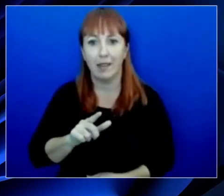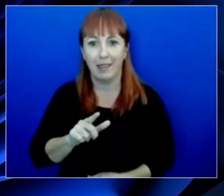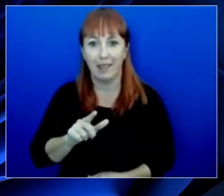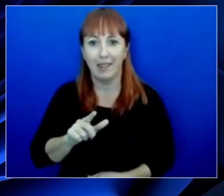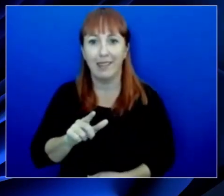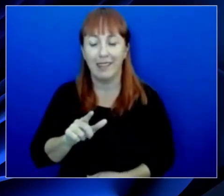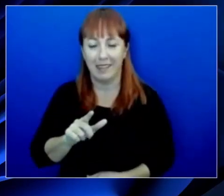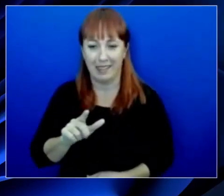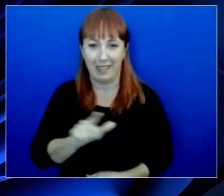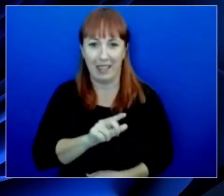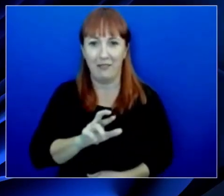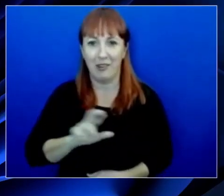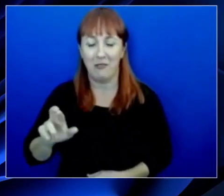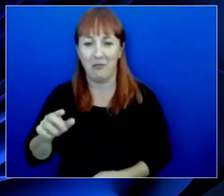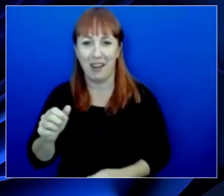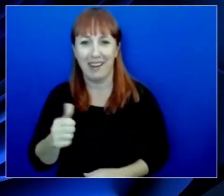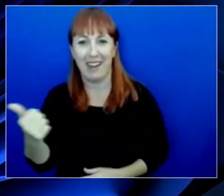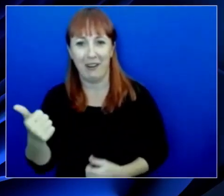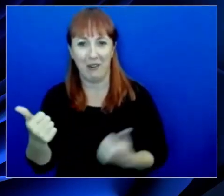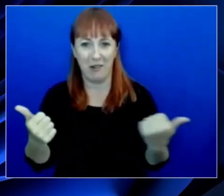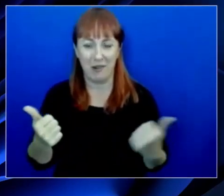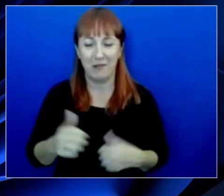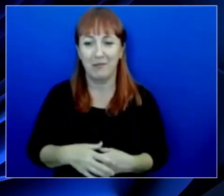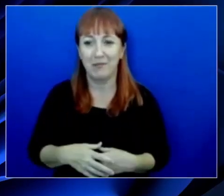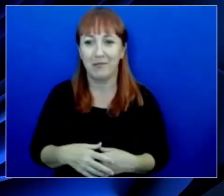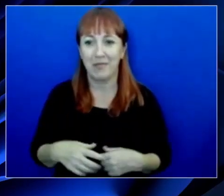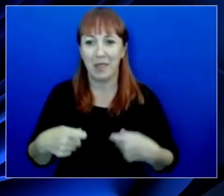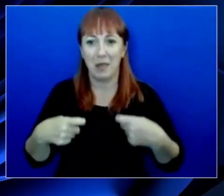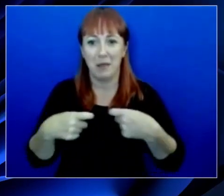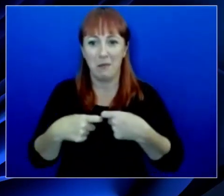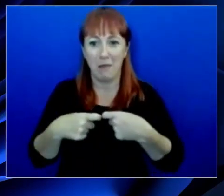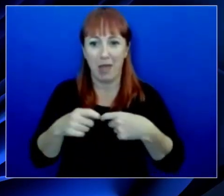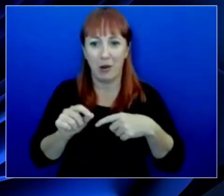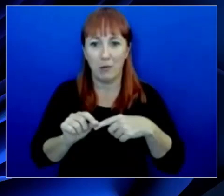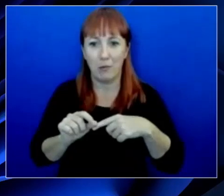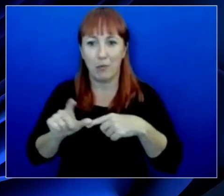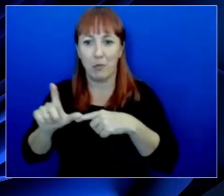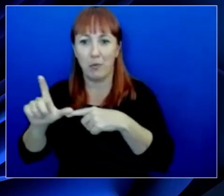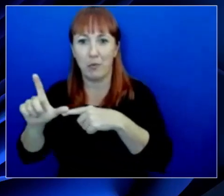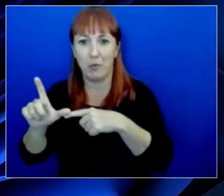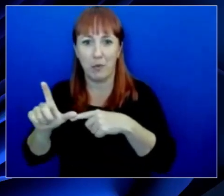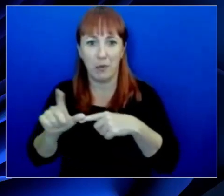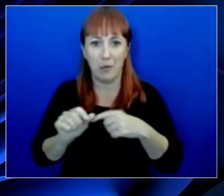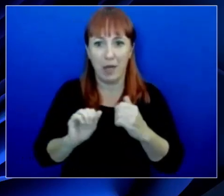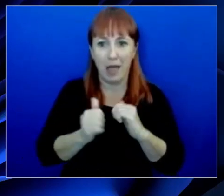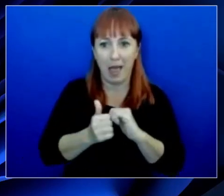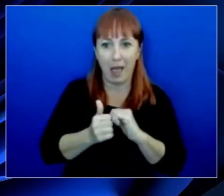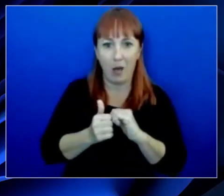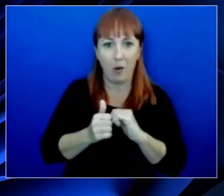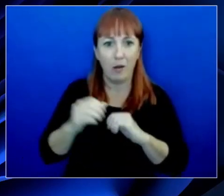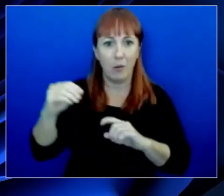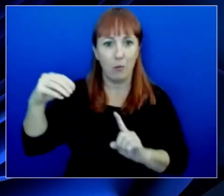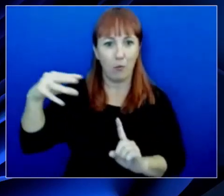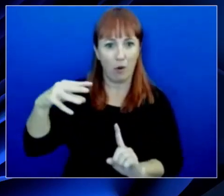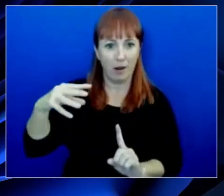battery status. You can also find here by tabbing over from by brightness. and